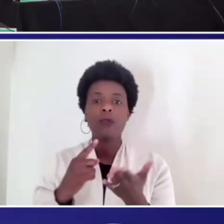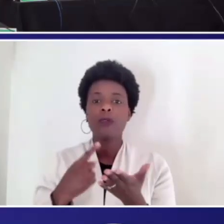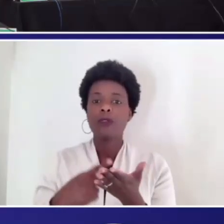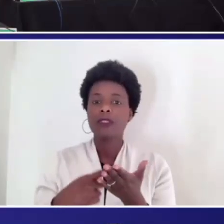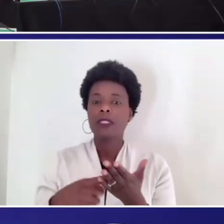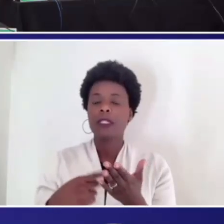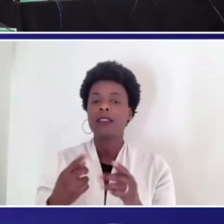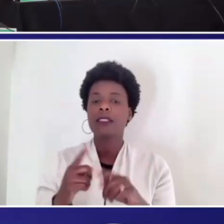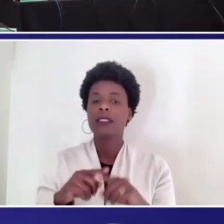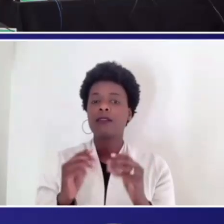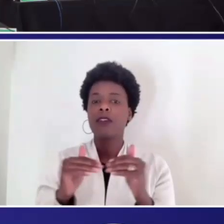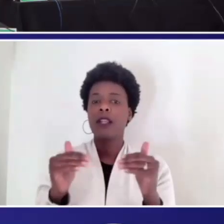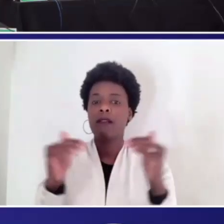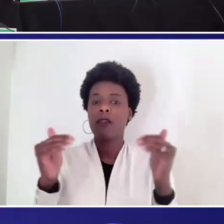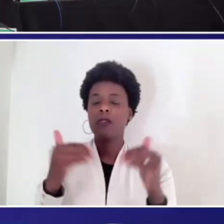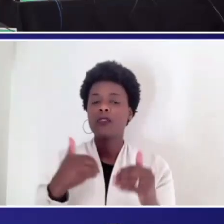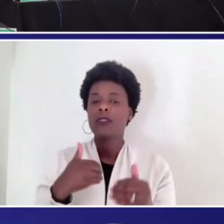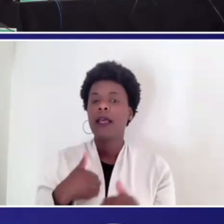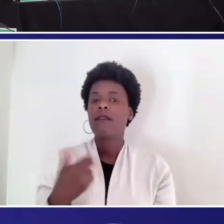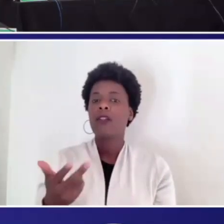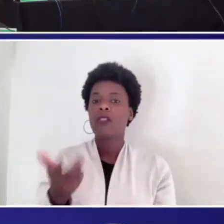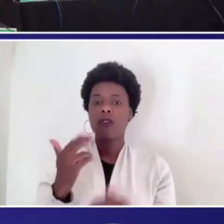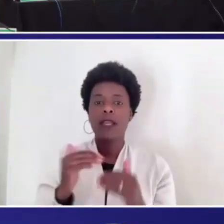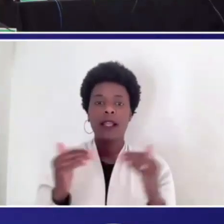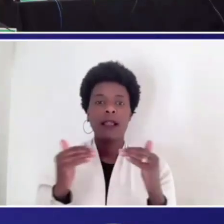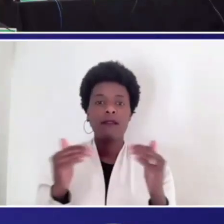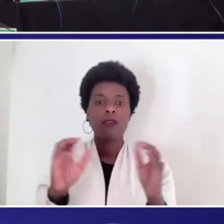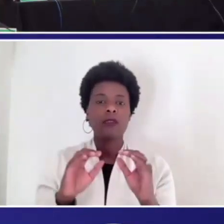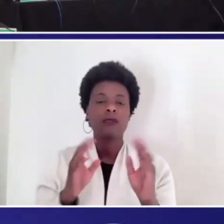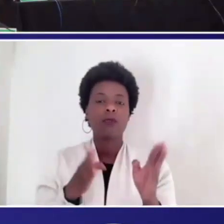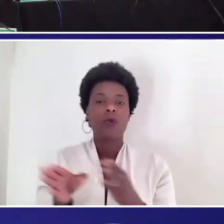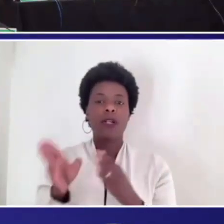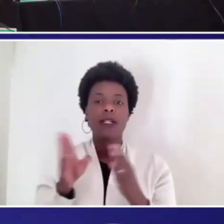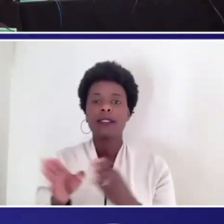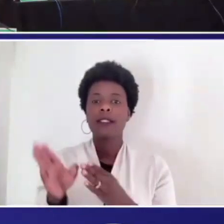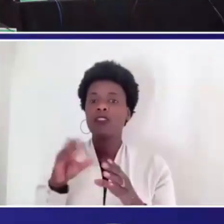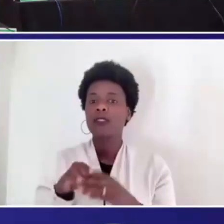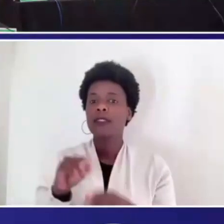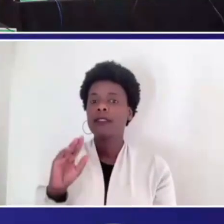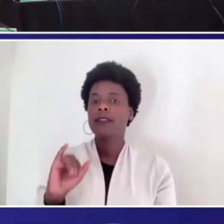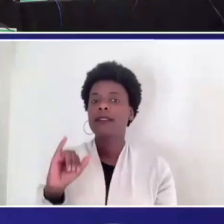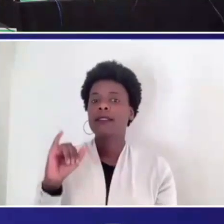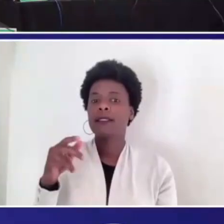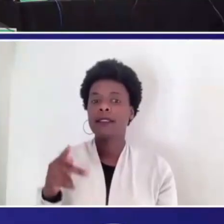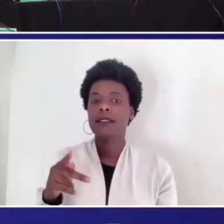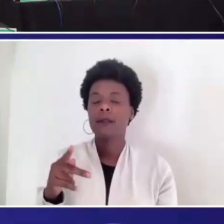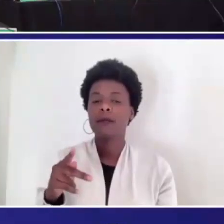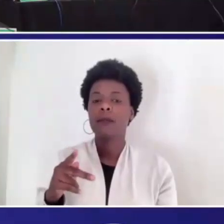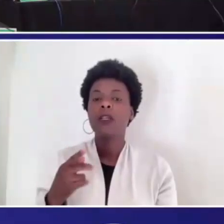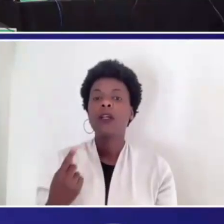levels of organization in the CIP code. The one in the proposal that we're